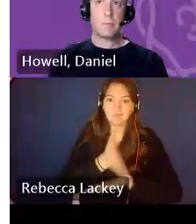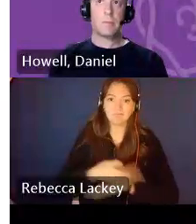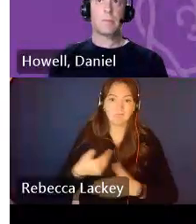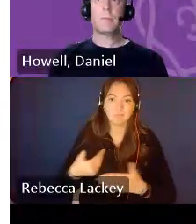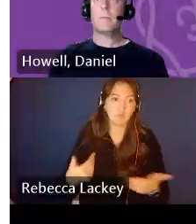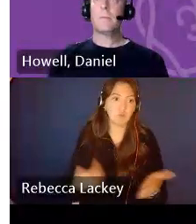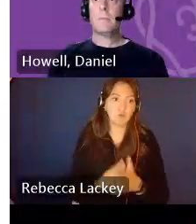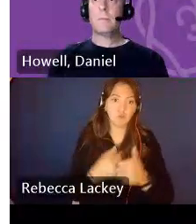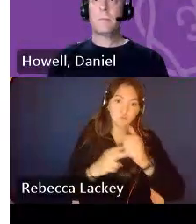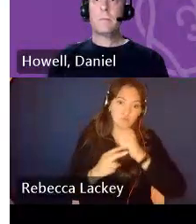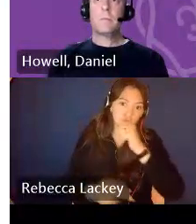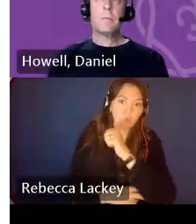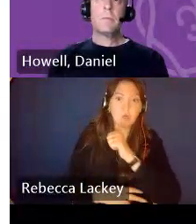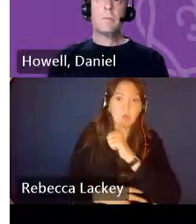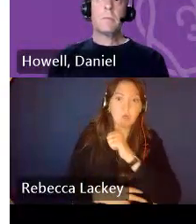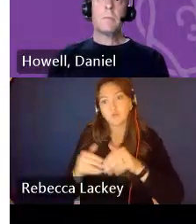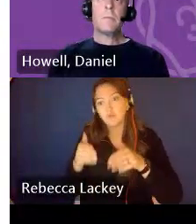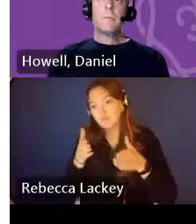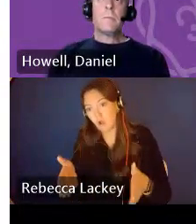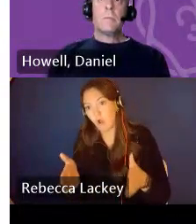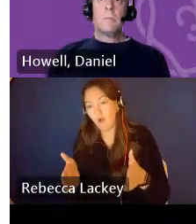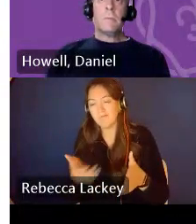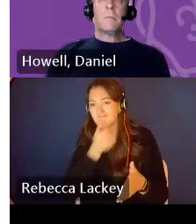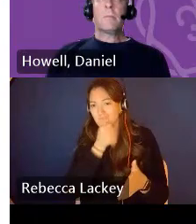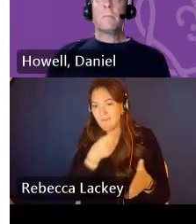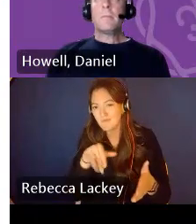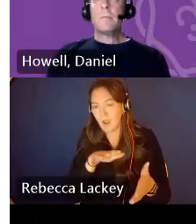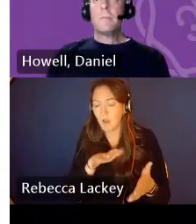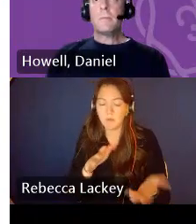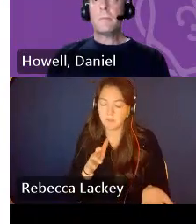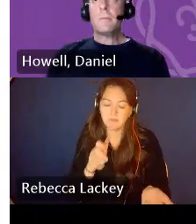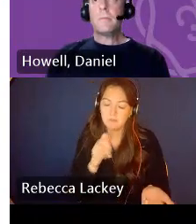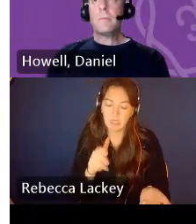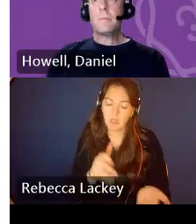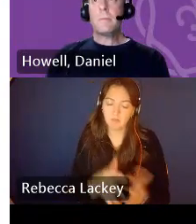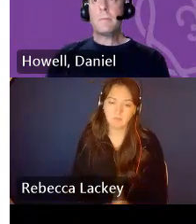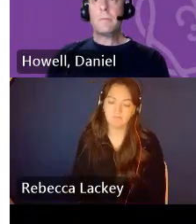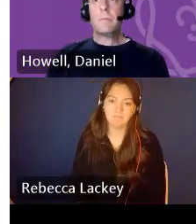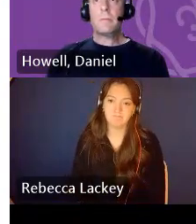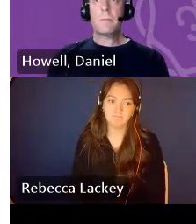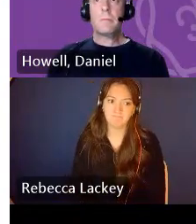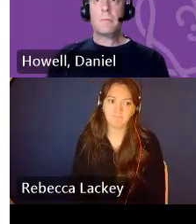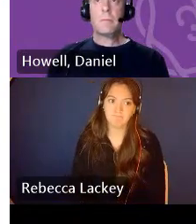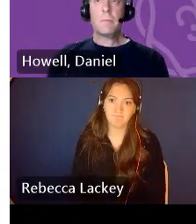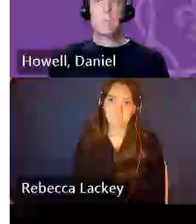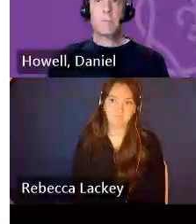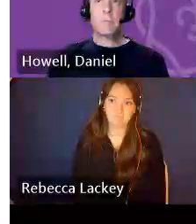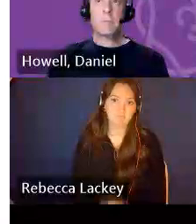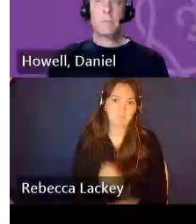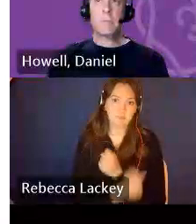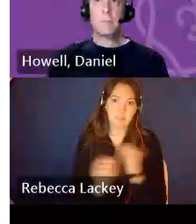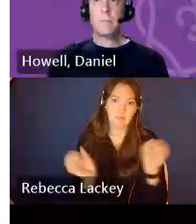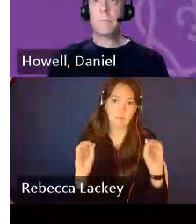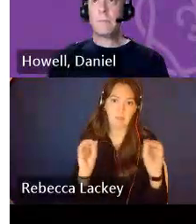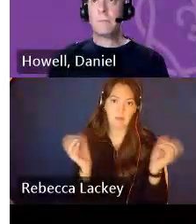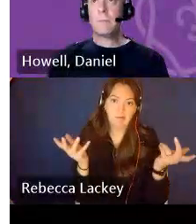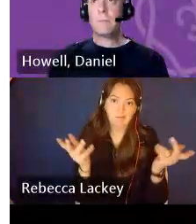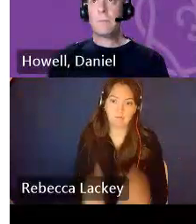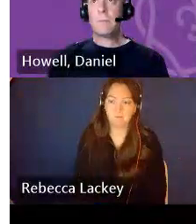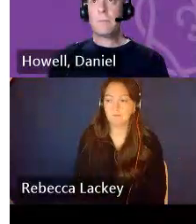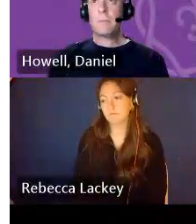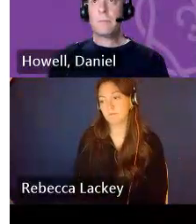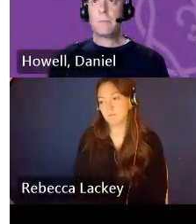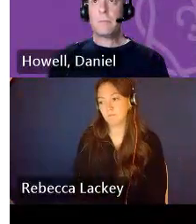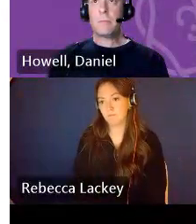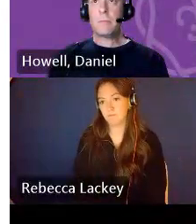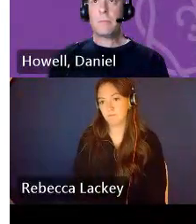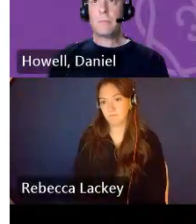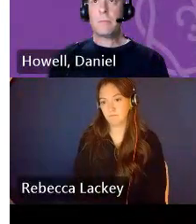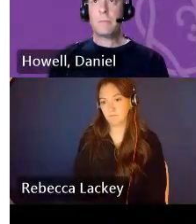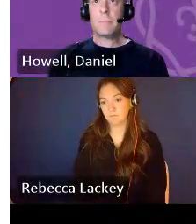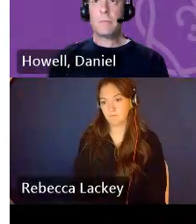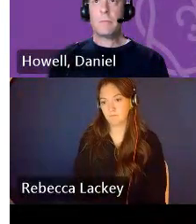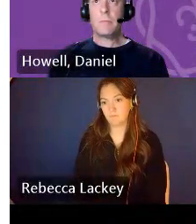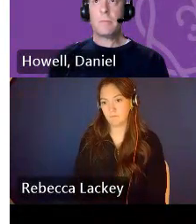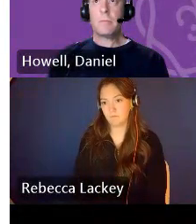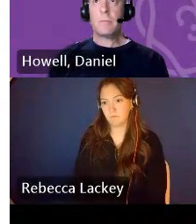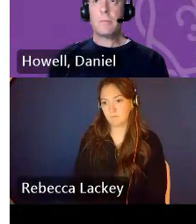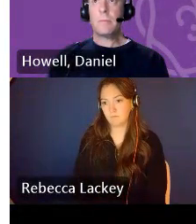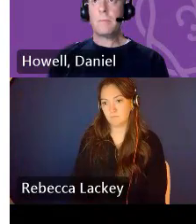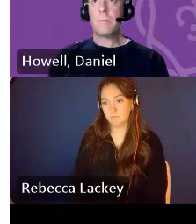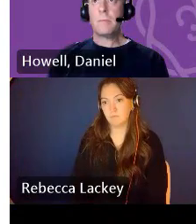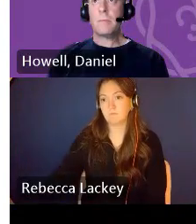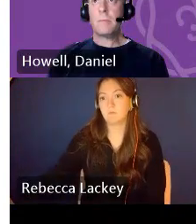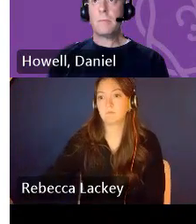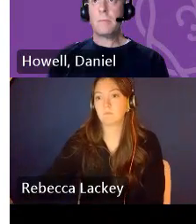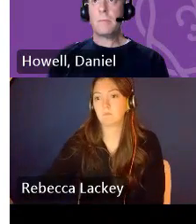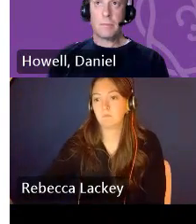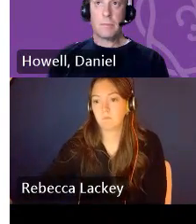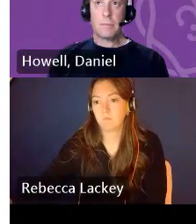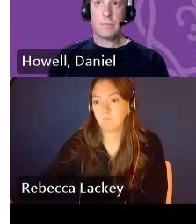new bridge across the creek and private property. So, that's not really going to save anything.